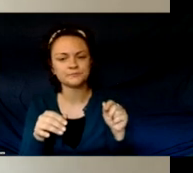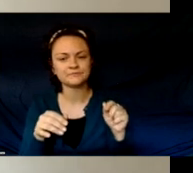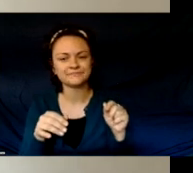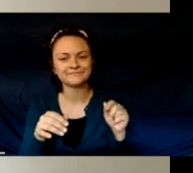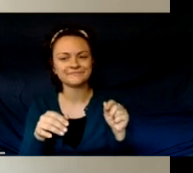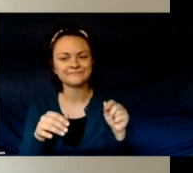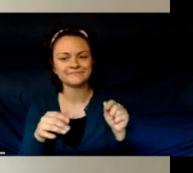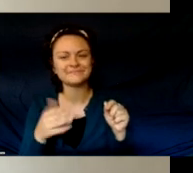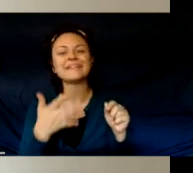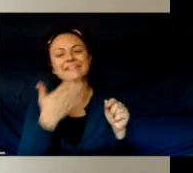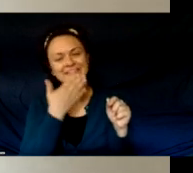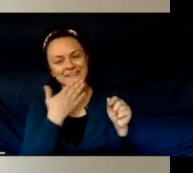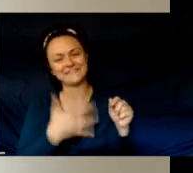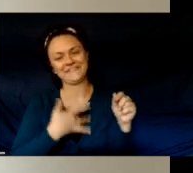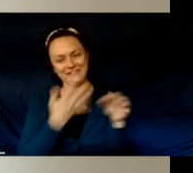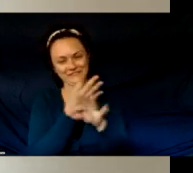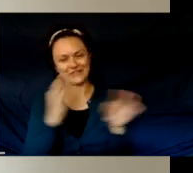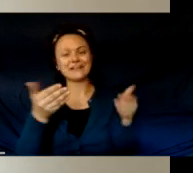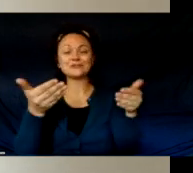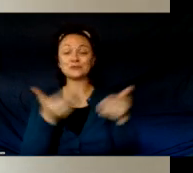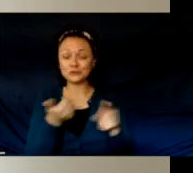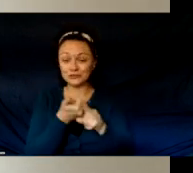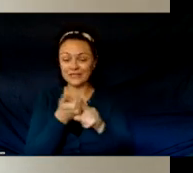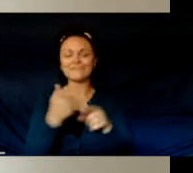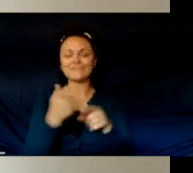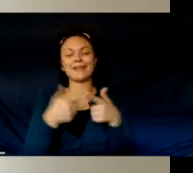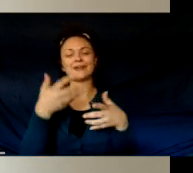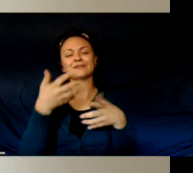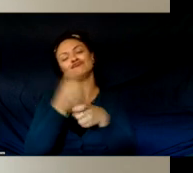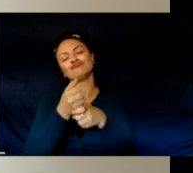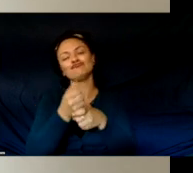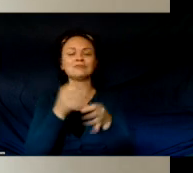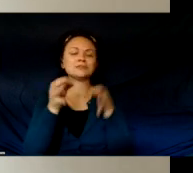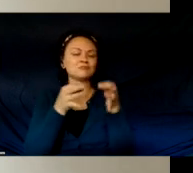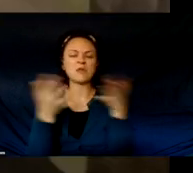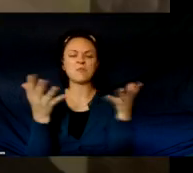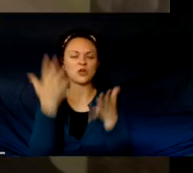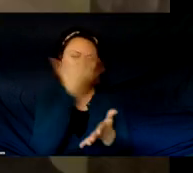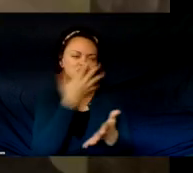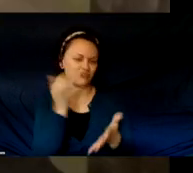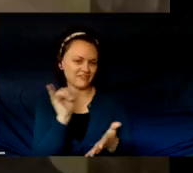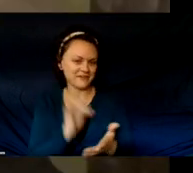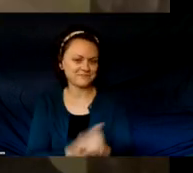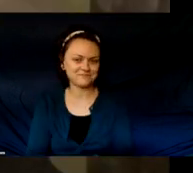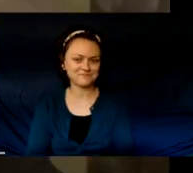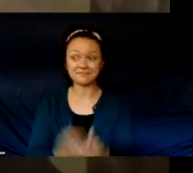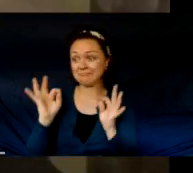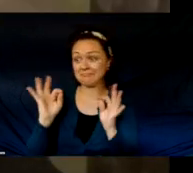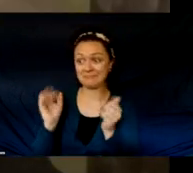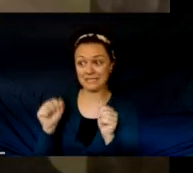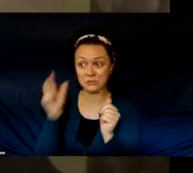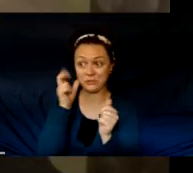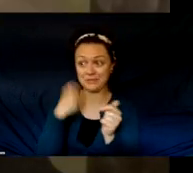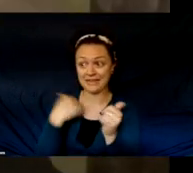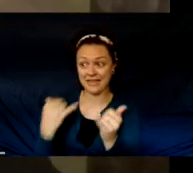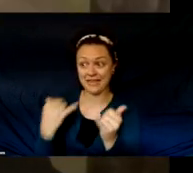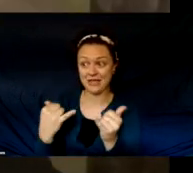to introduce yourself and provide an image description. This is German, can you hear me now? Yeah. Thank you.